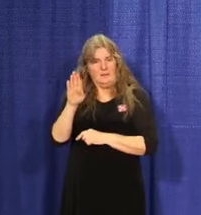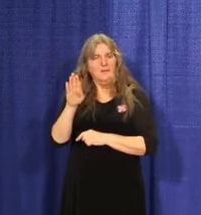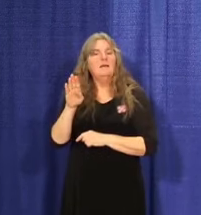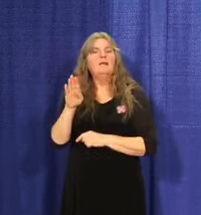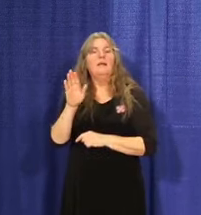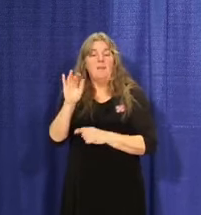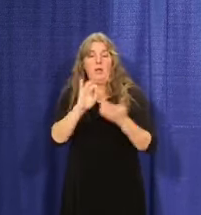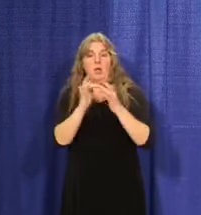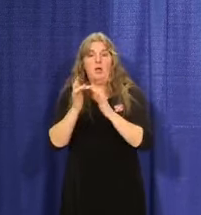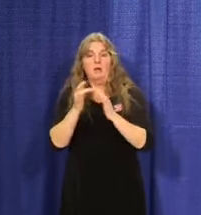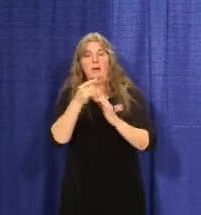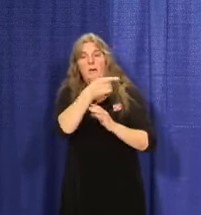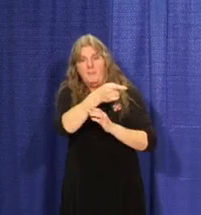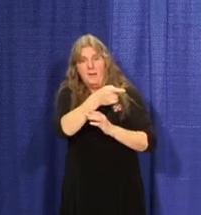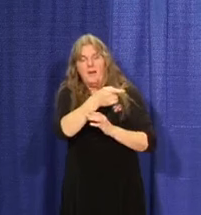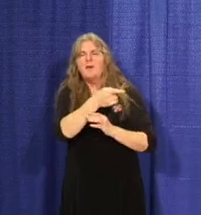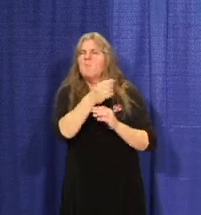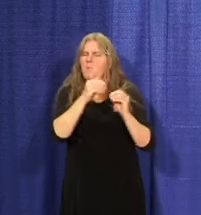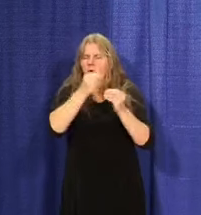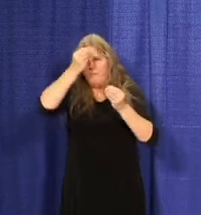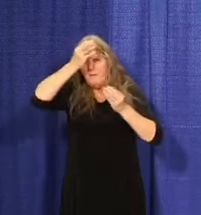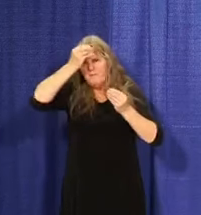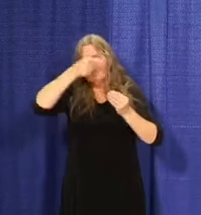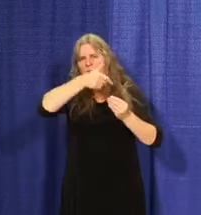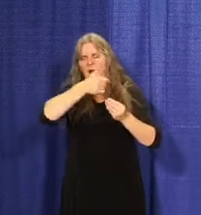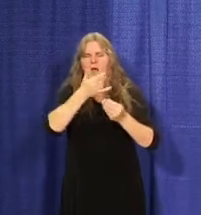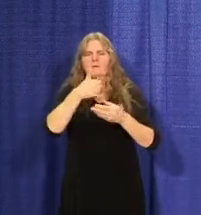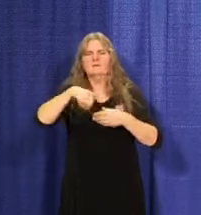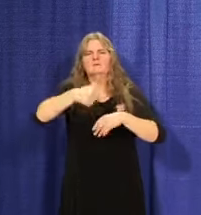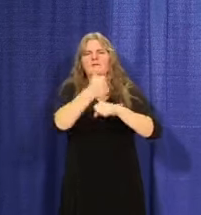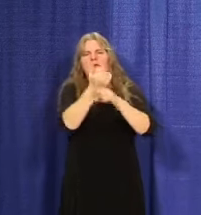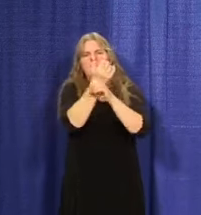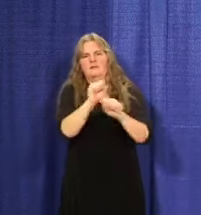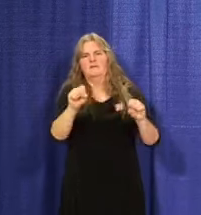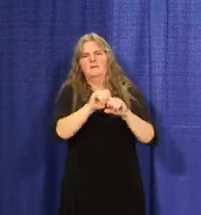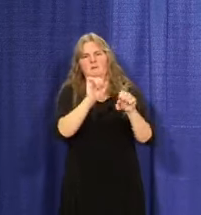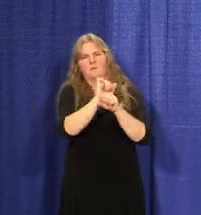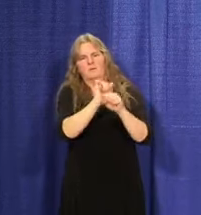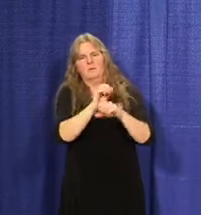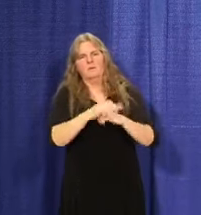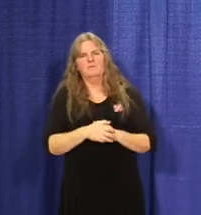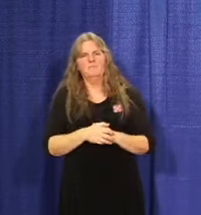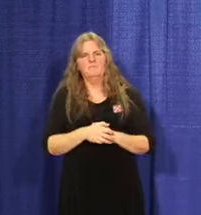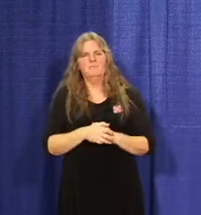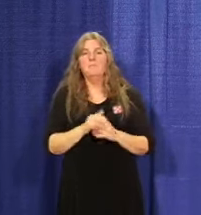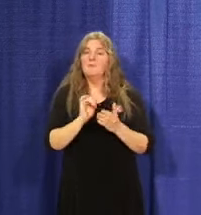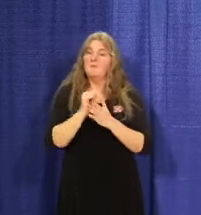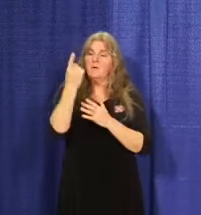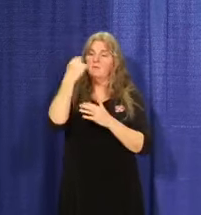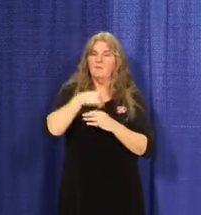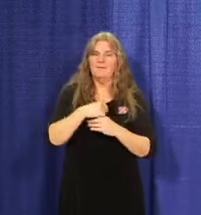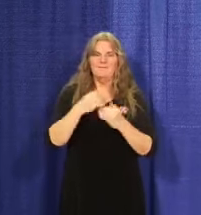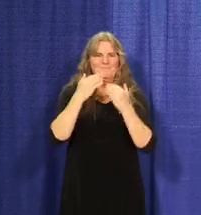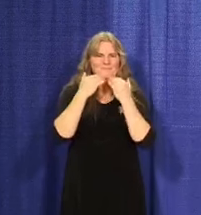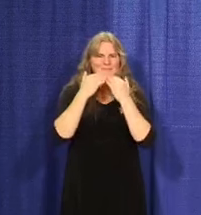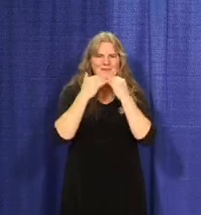of additional resources. That is all for my update. Thank you. Take care of each other, and